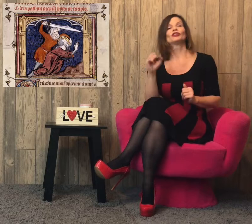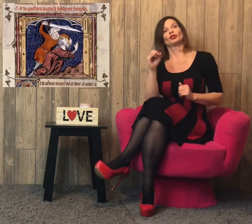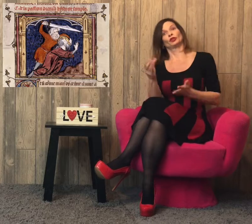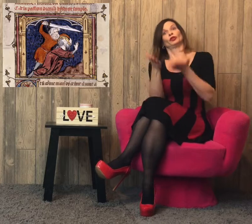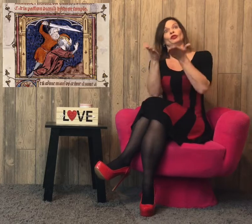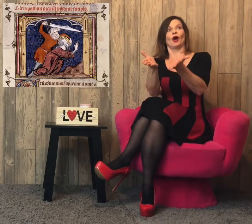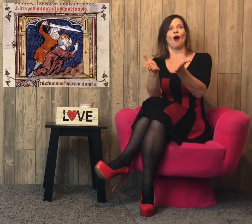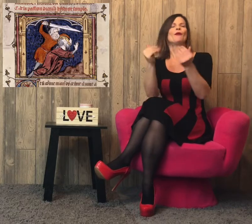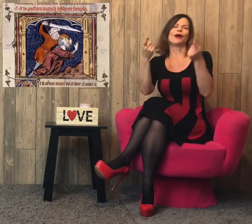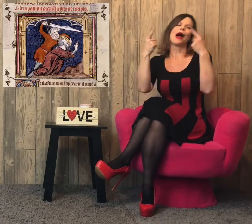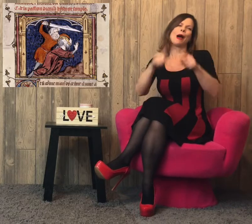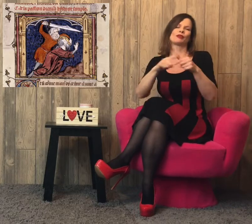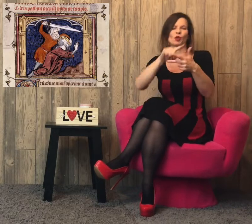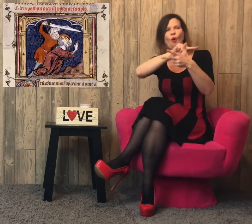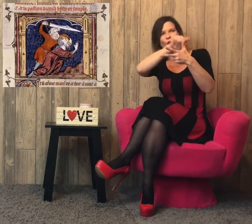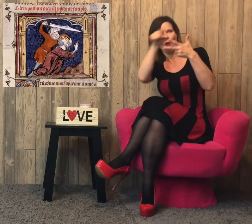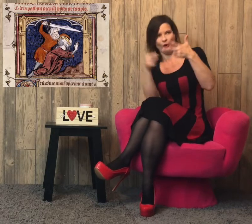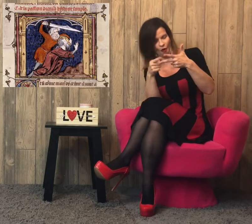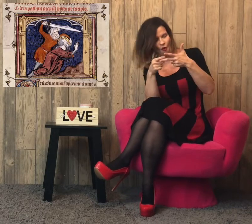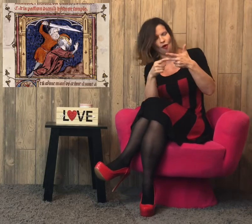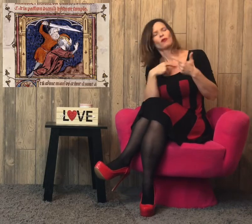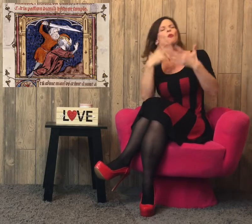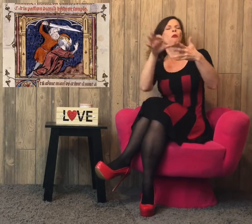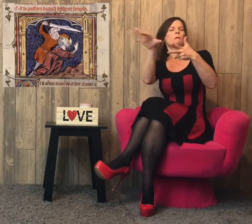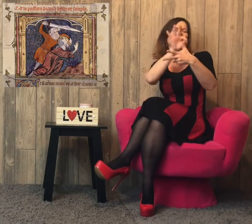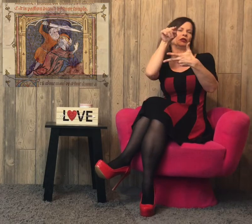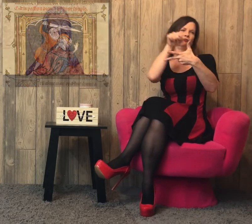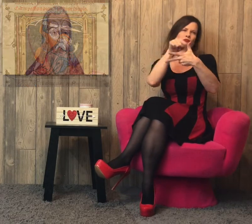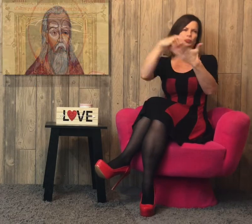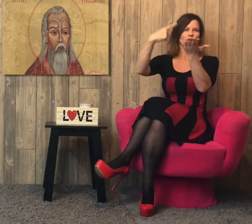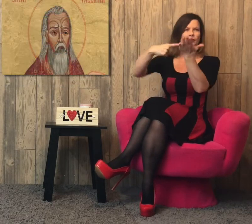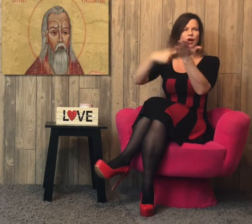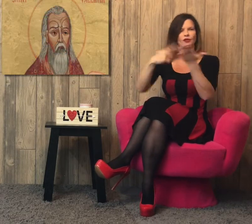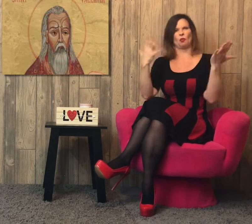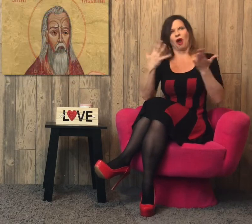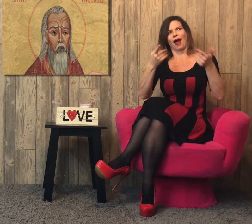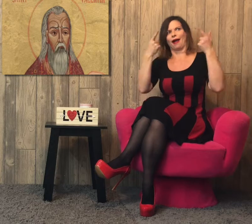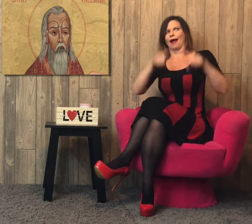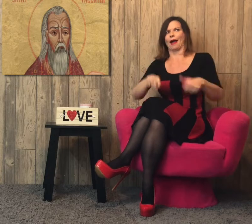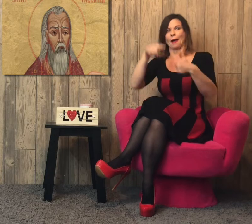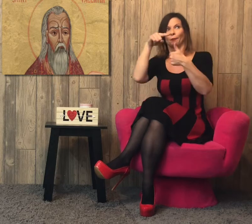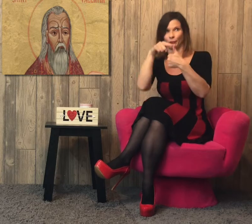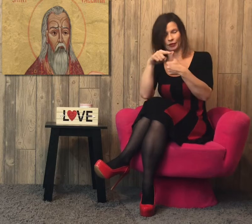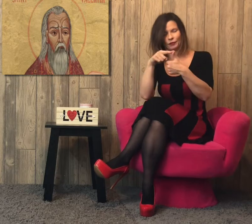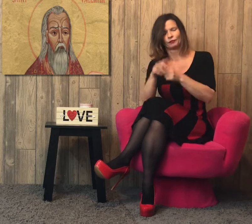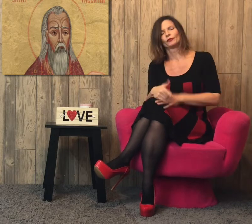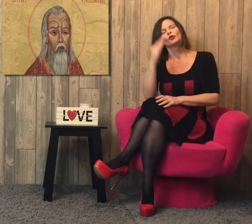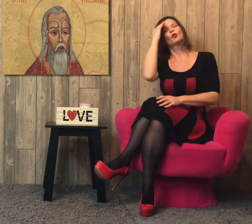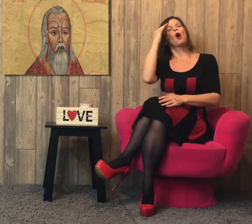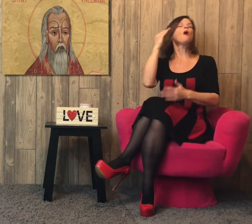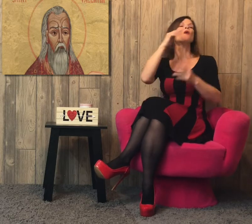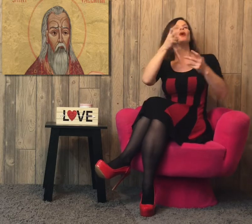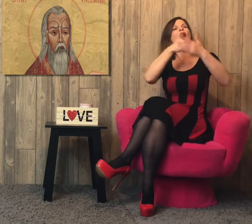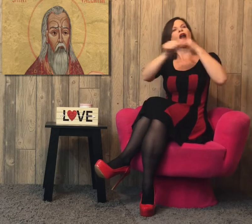All three of the St. Valentines were martyred. Going back to the first St. Valentine from Rome,